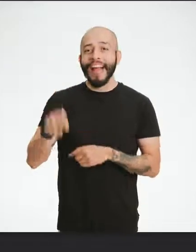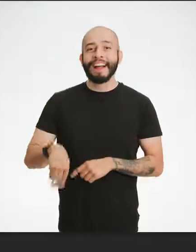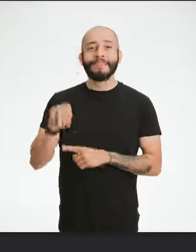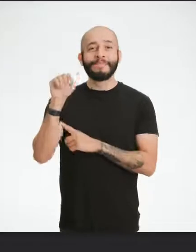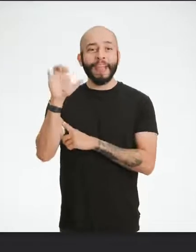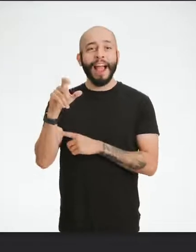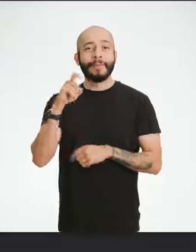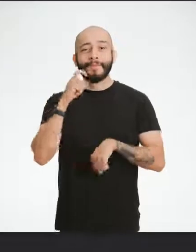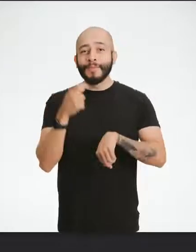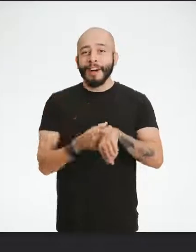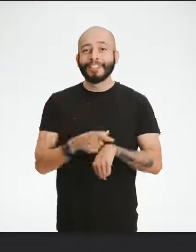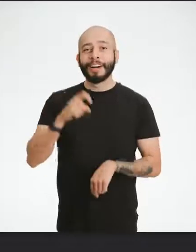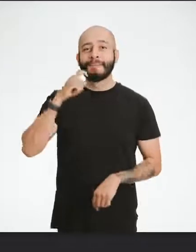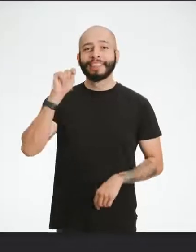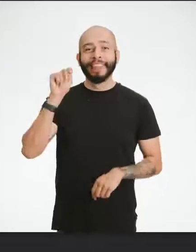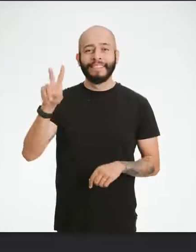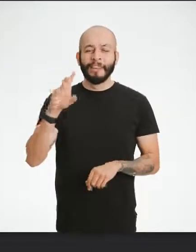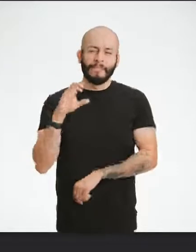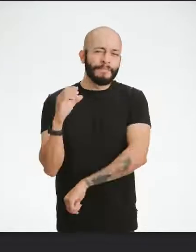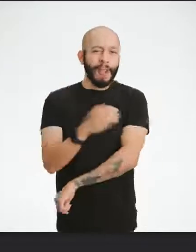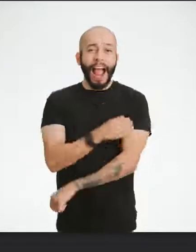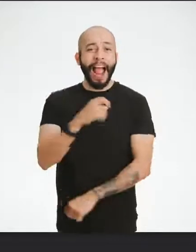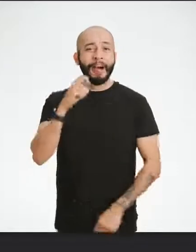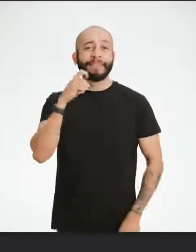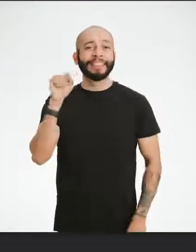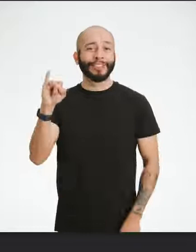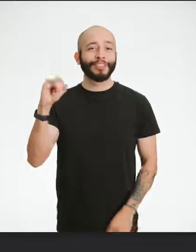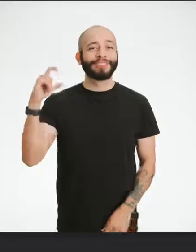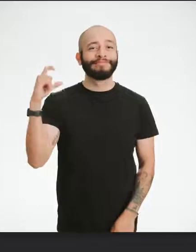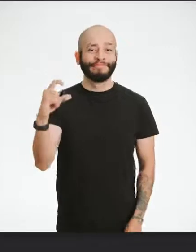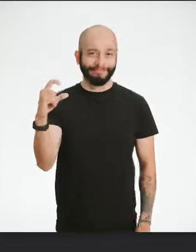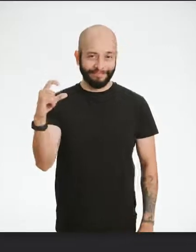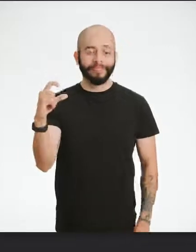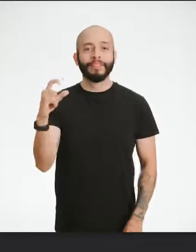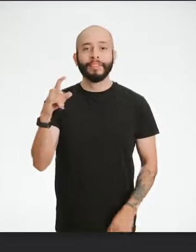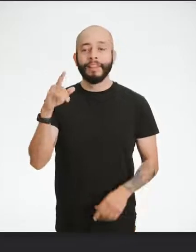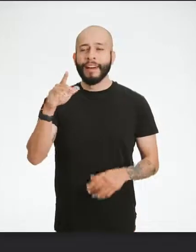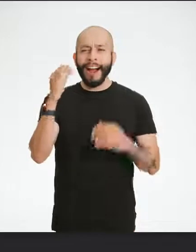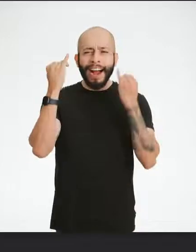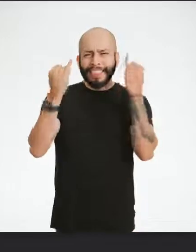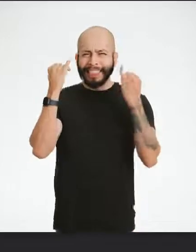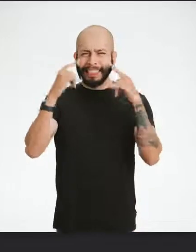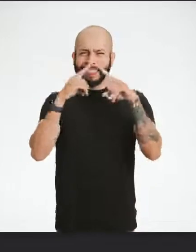Apple Watch, and Apple TV, and the incredible power of Apple silicon to help bring even